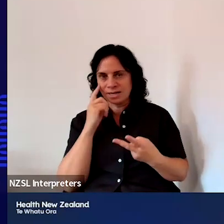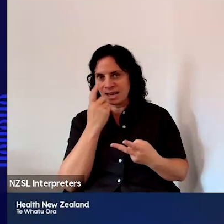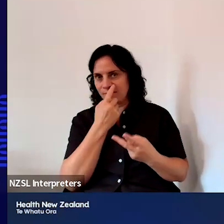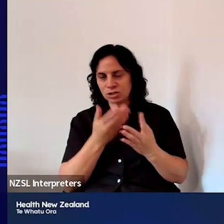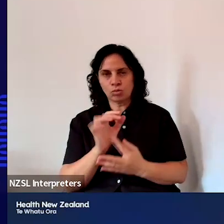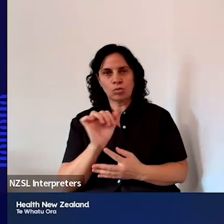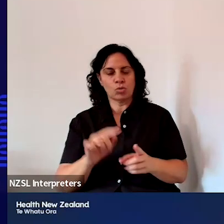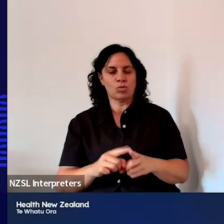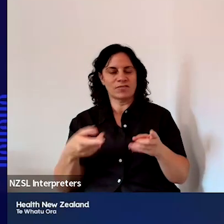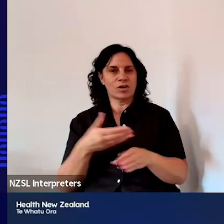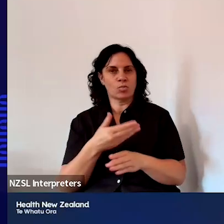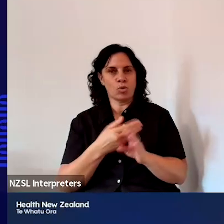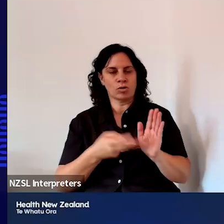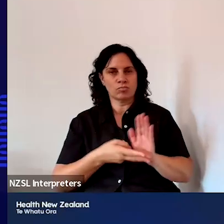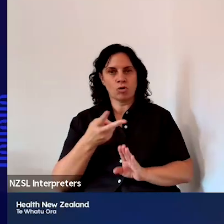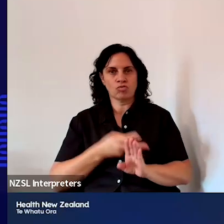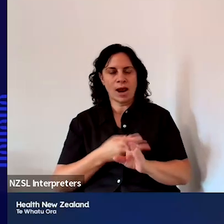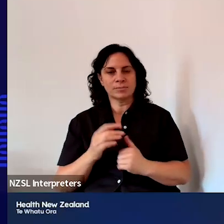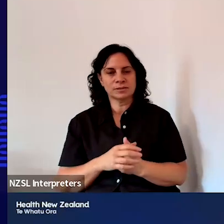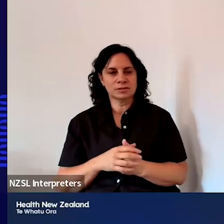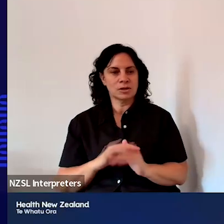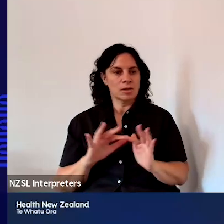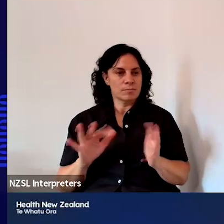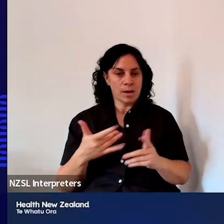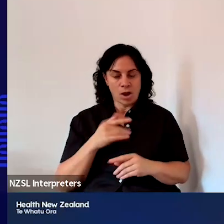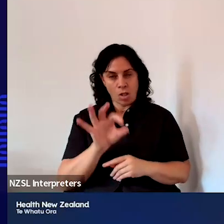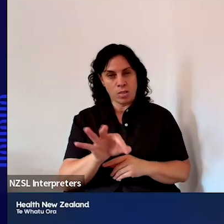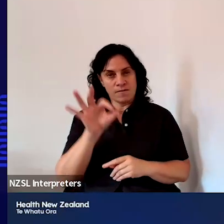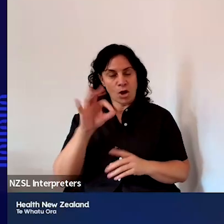So I might start by inviting Kristen to, perhaps,